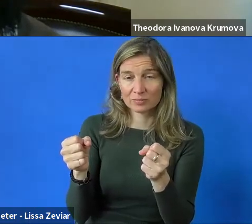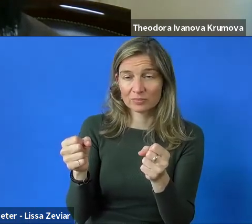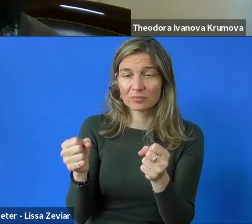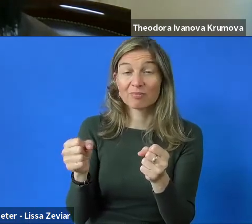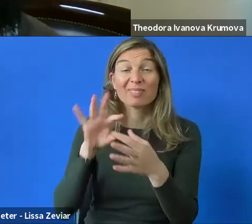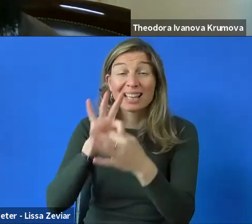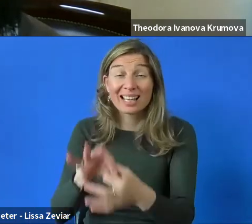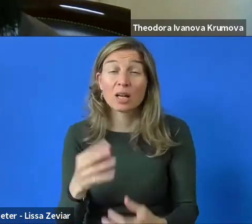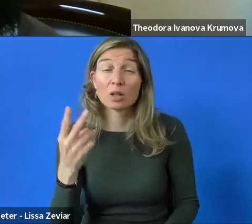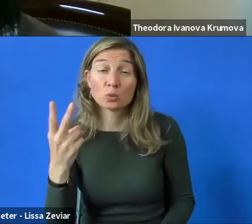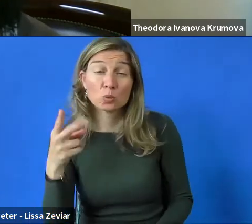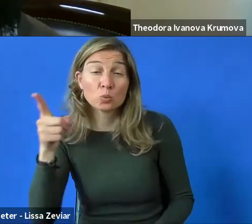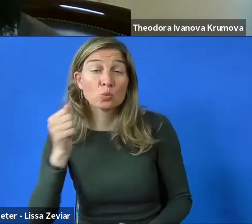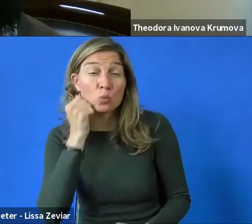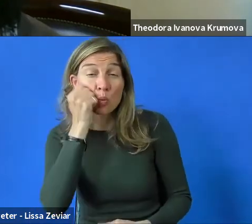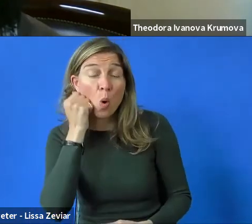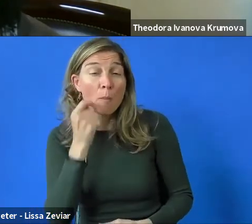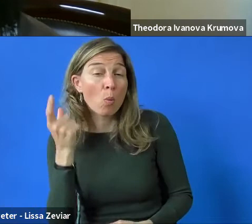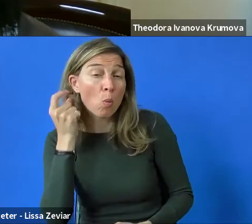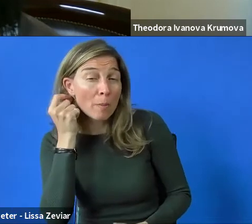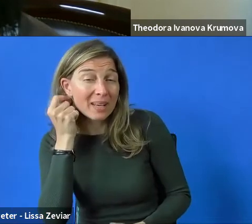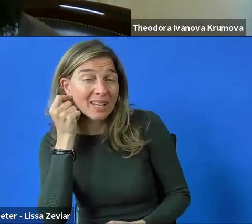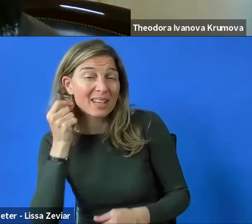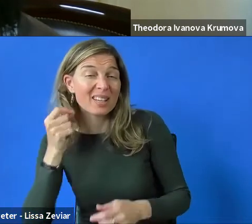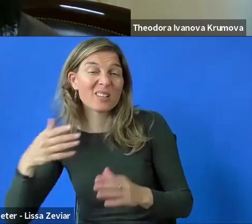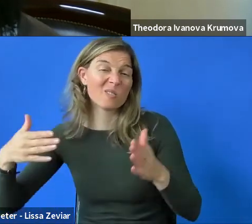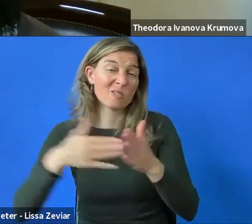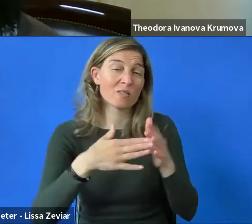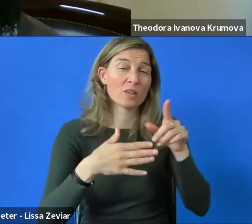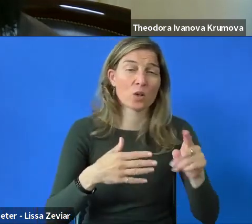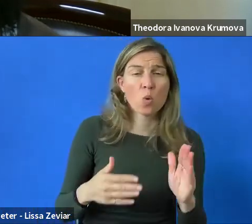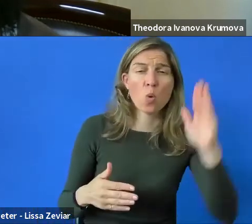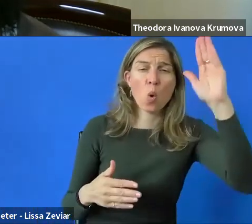against Northern Macedonia with the help of an NGO